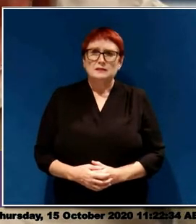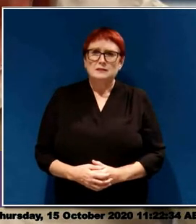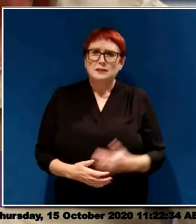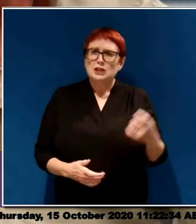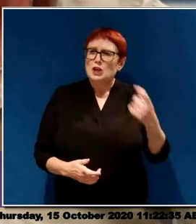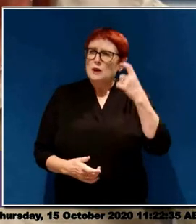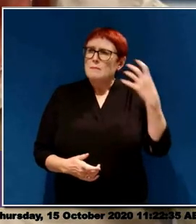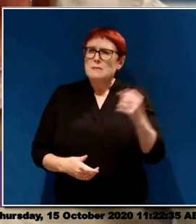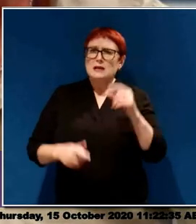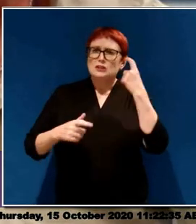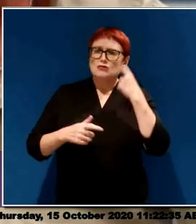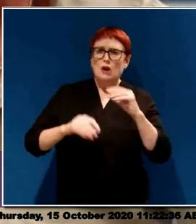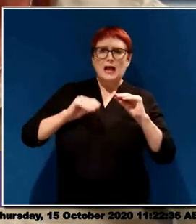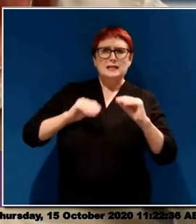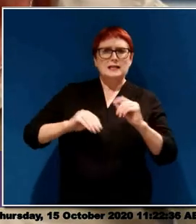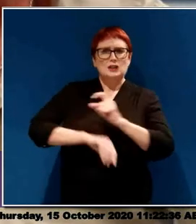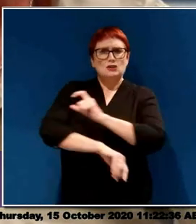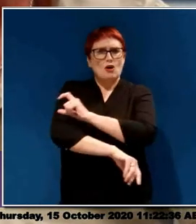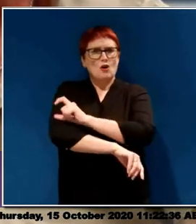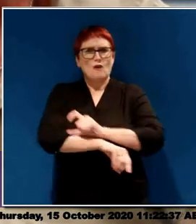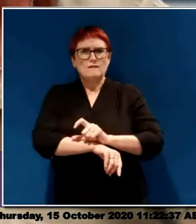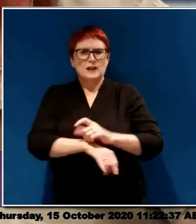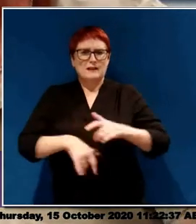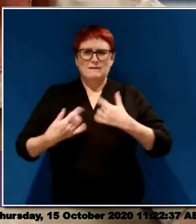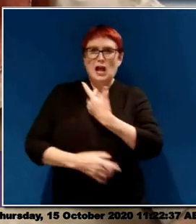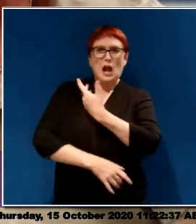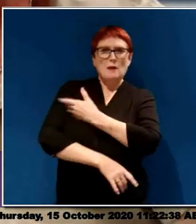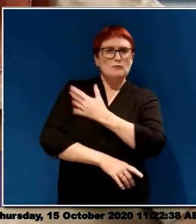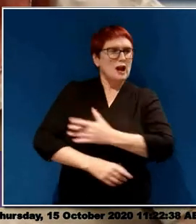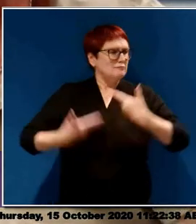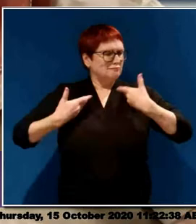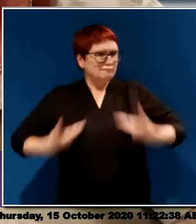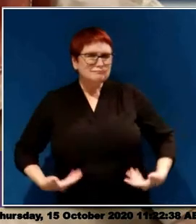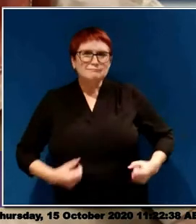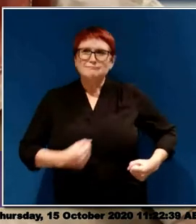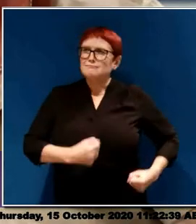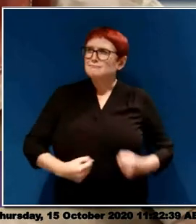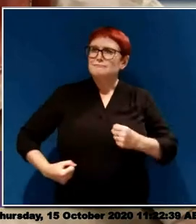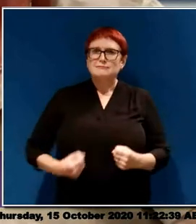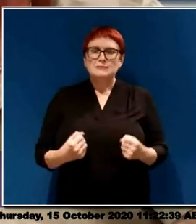proud of who they are and, you know, not be afraid to have an opinion and not be